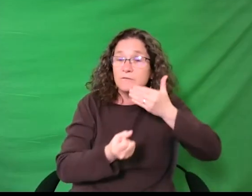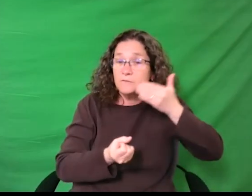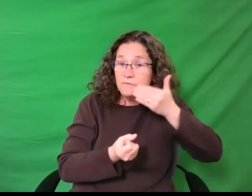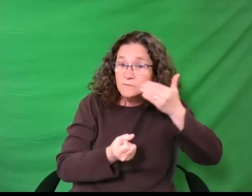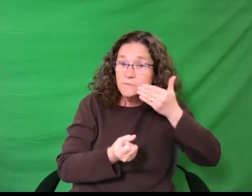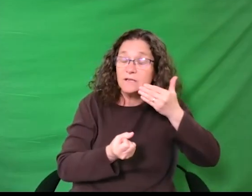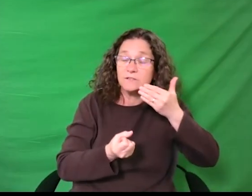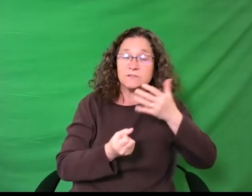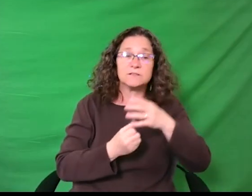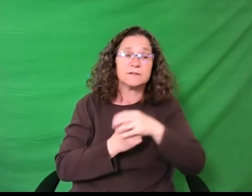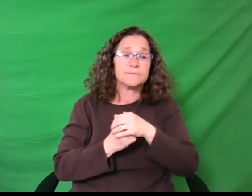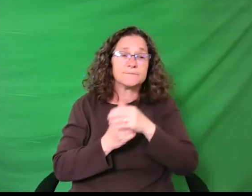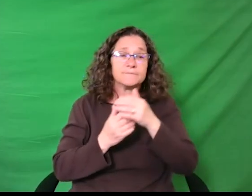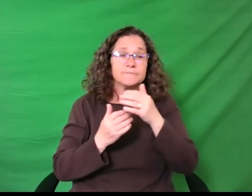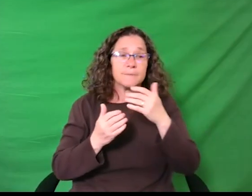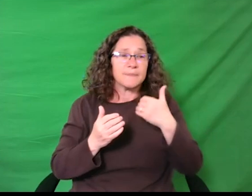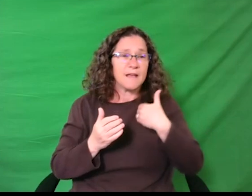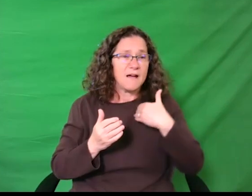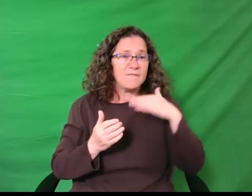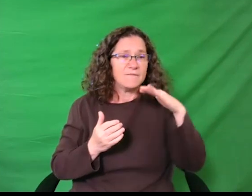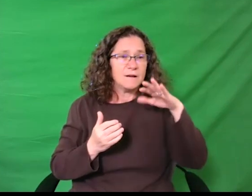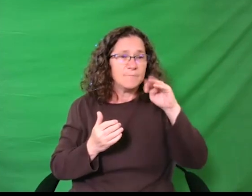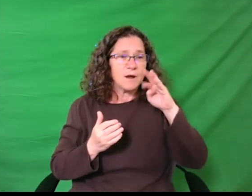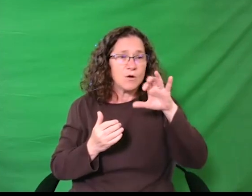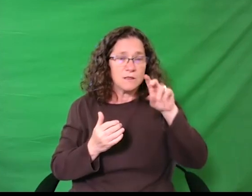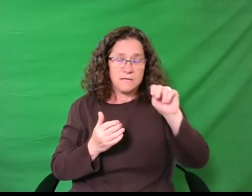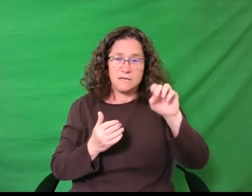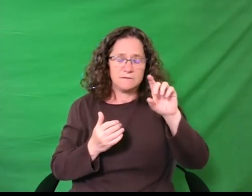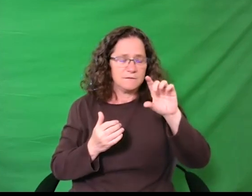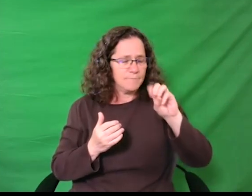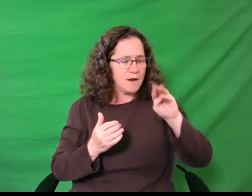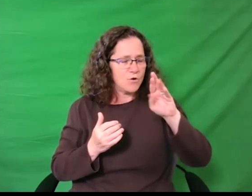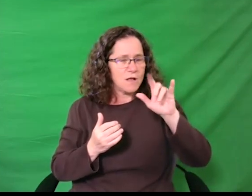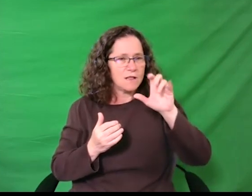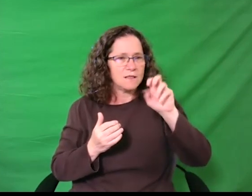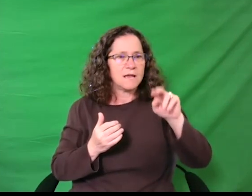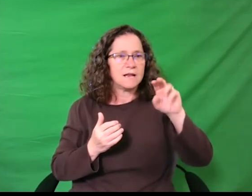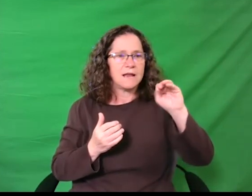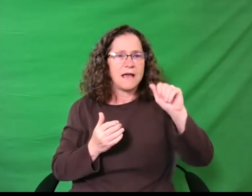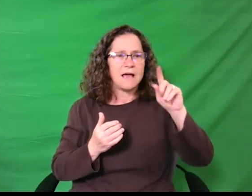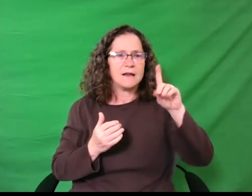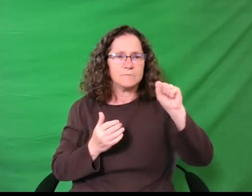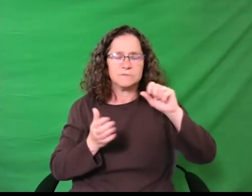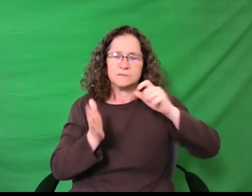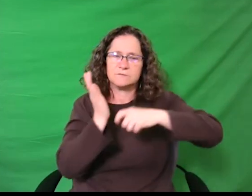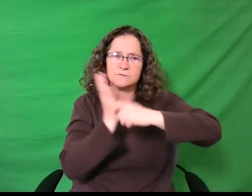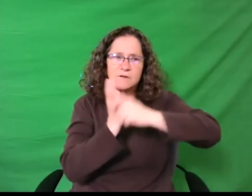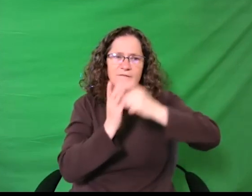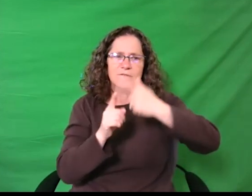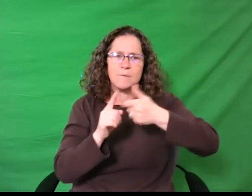We have the Marilyn Adams article from 1990. LaSasso, Crain, and Leybaert, who